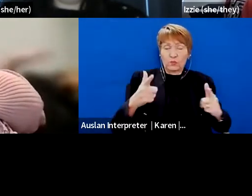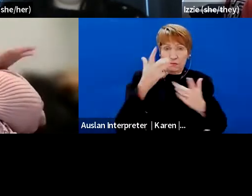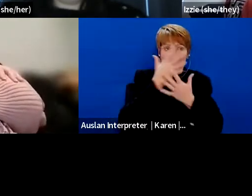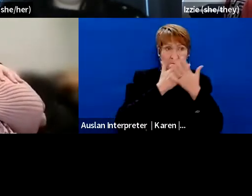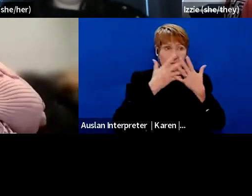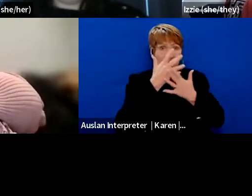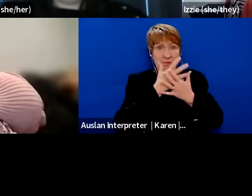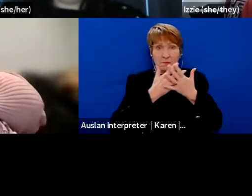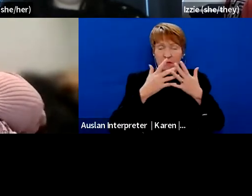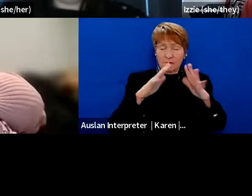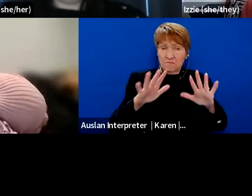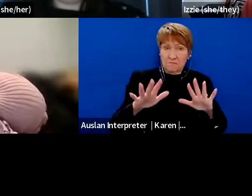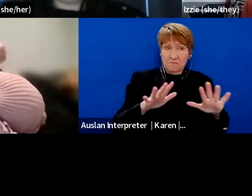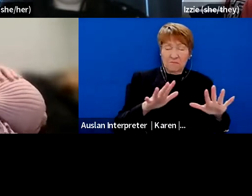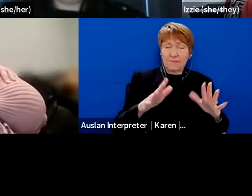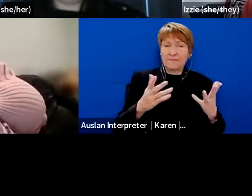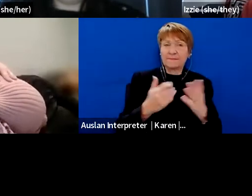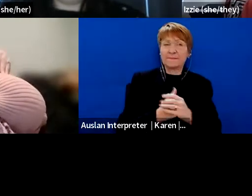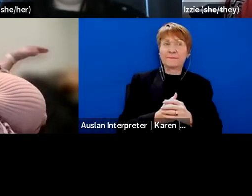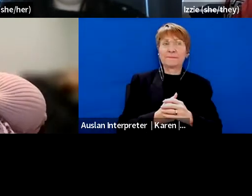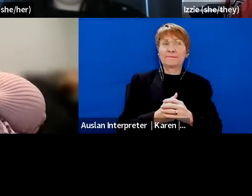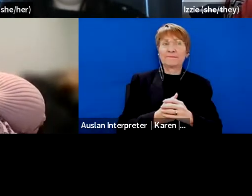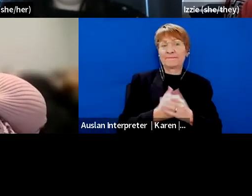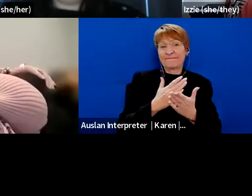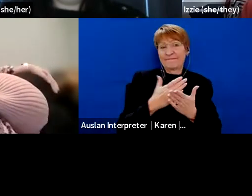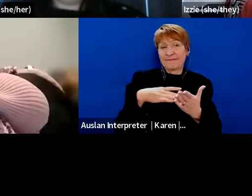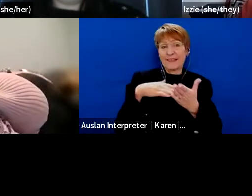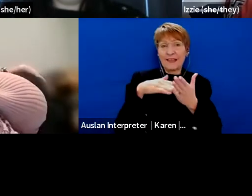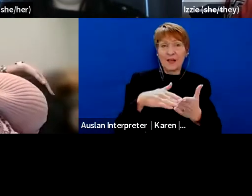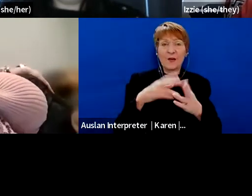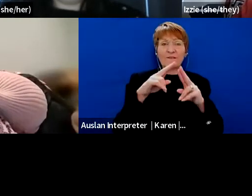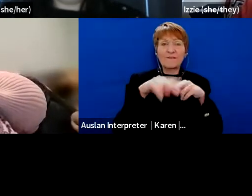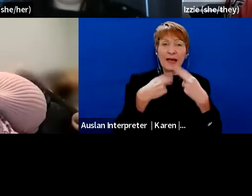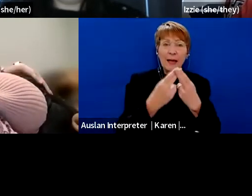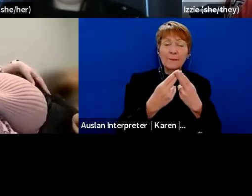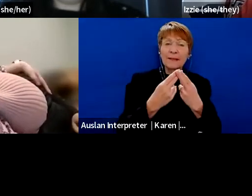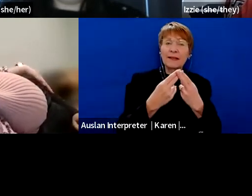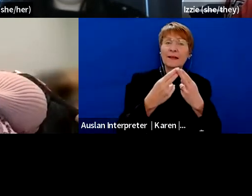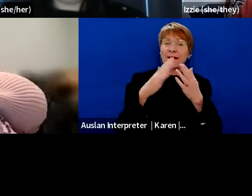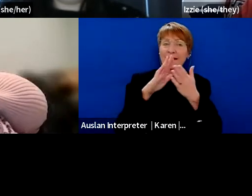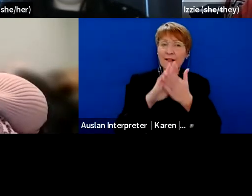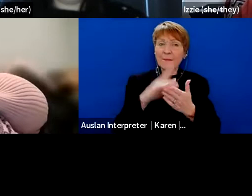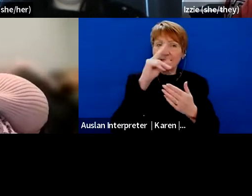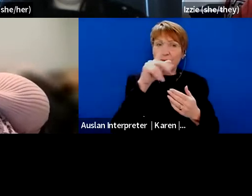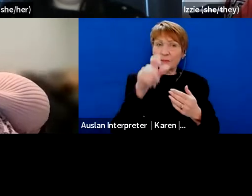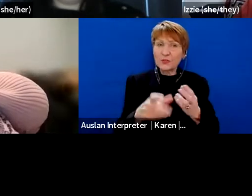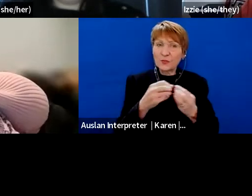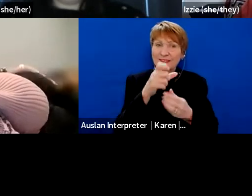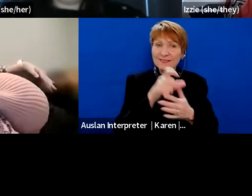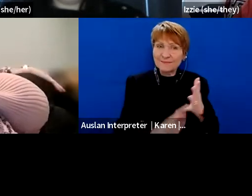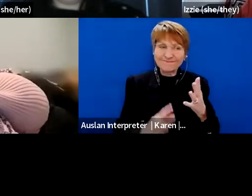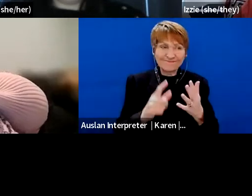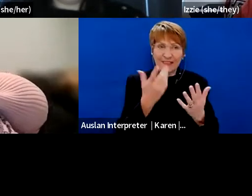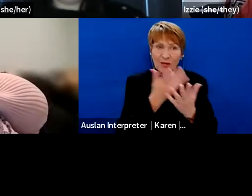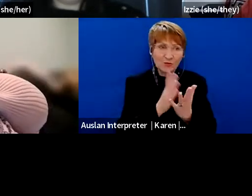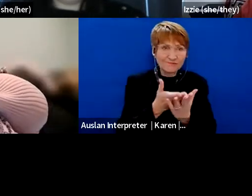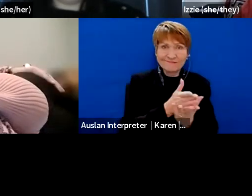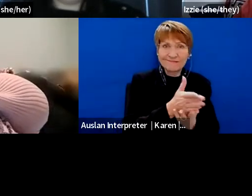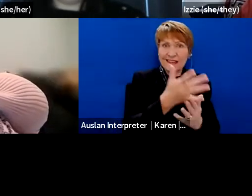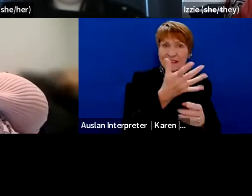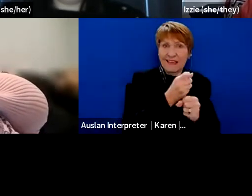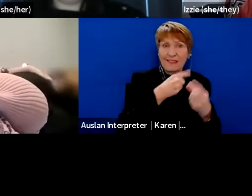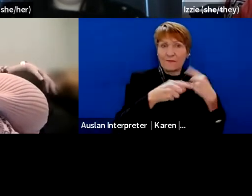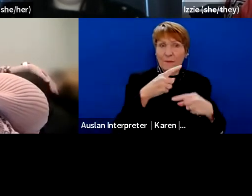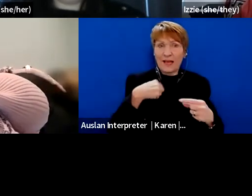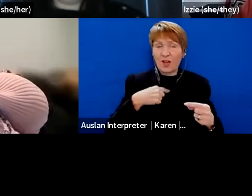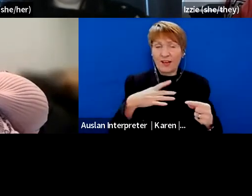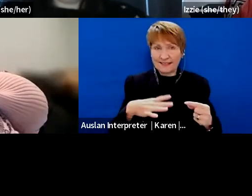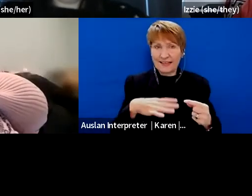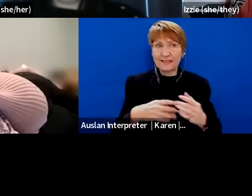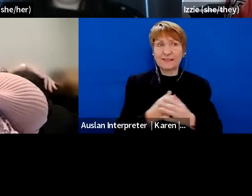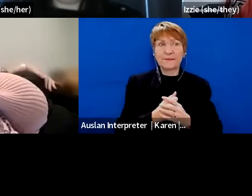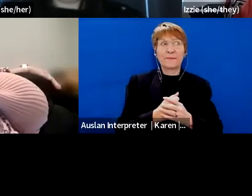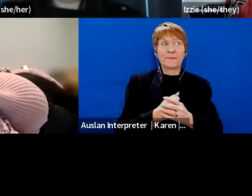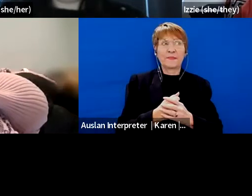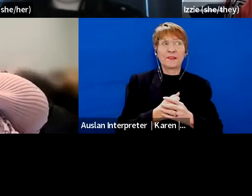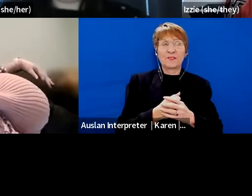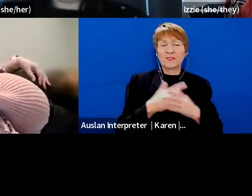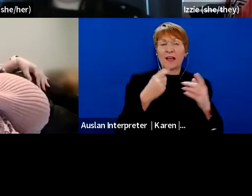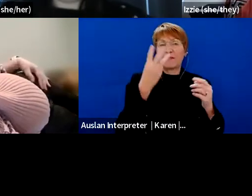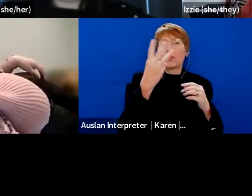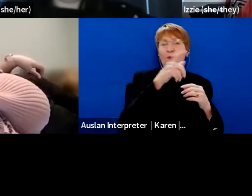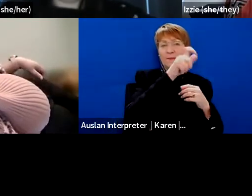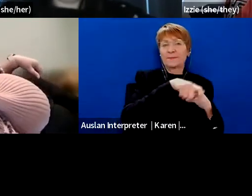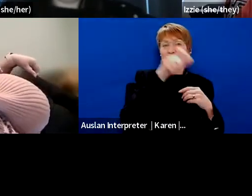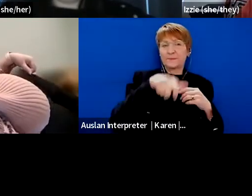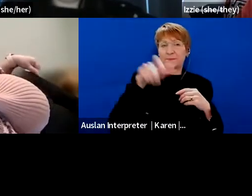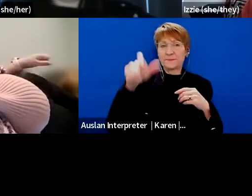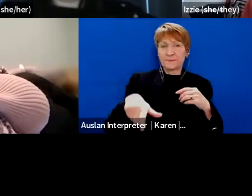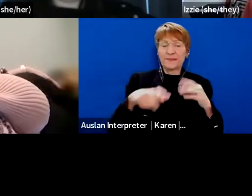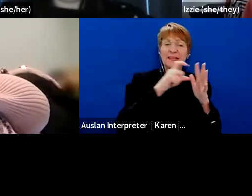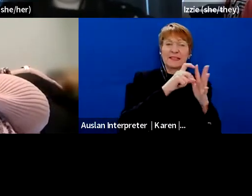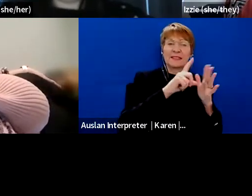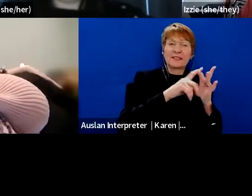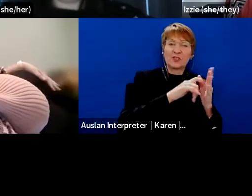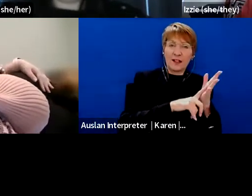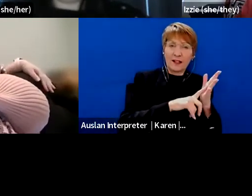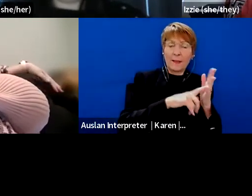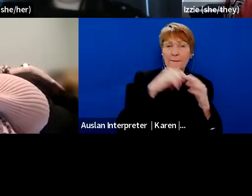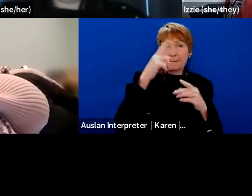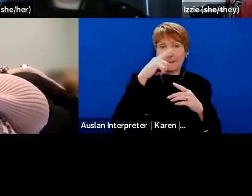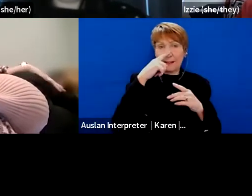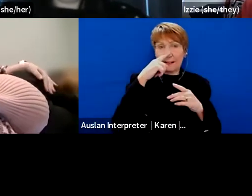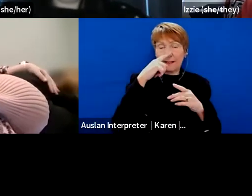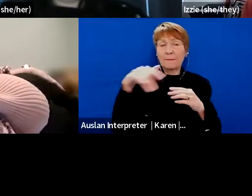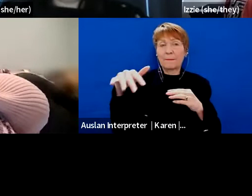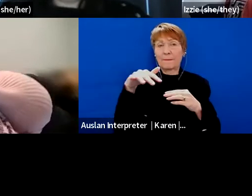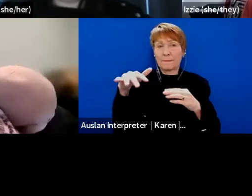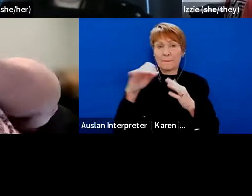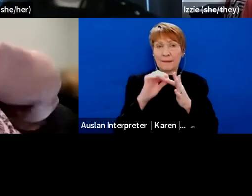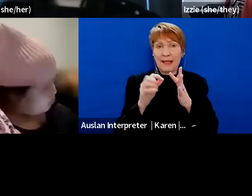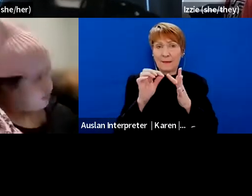And just, I suppose, helping families and young people with disability to navigate these spaces for effective information so on the slide, I've got some good information there are three columns, you've got digital people and places.